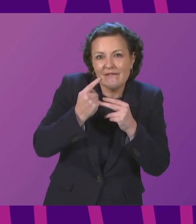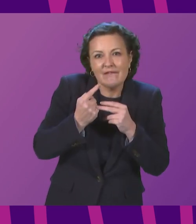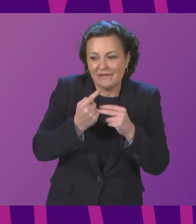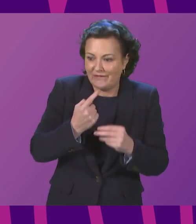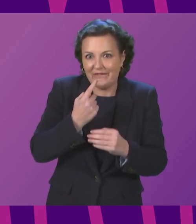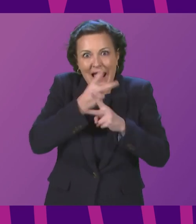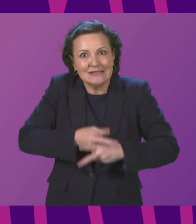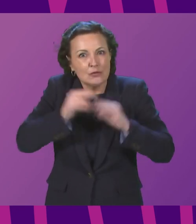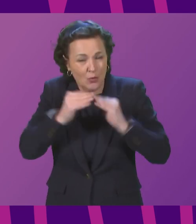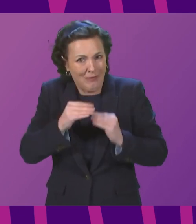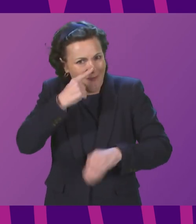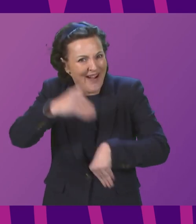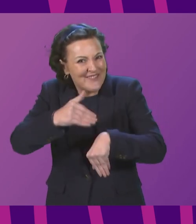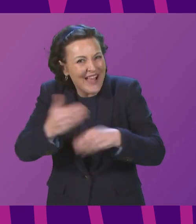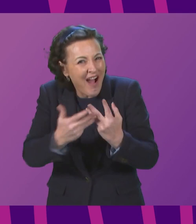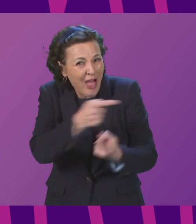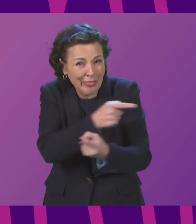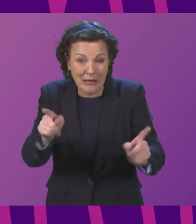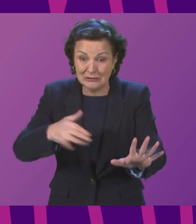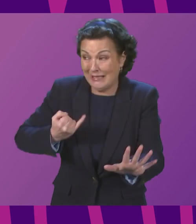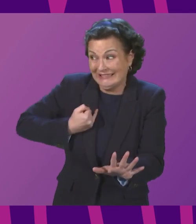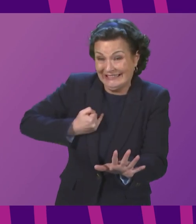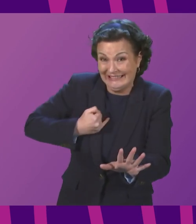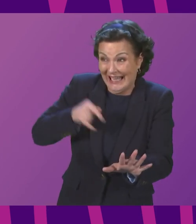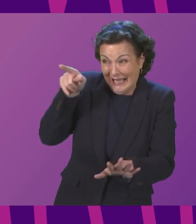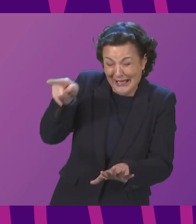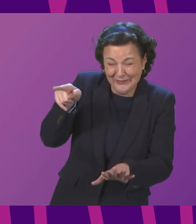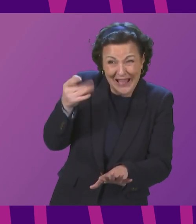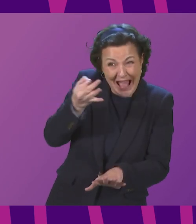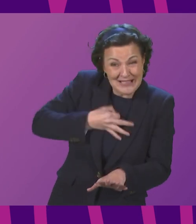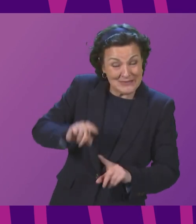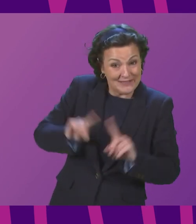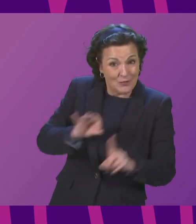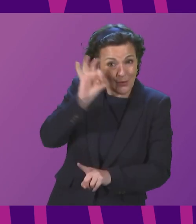I say again, Presiding Officer, that if I have answered a different question to the